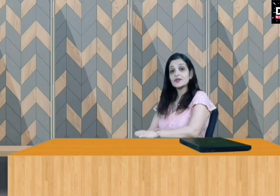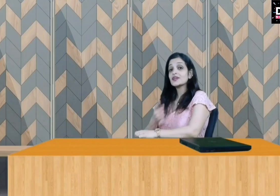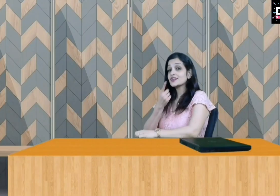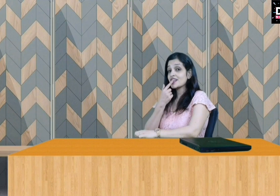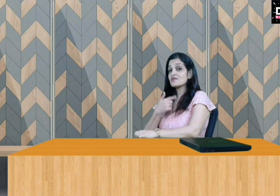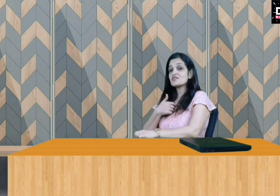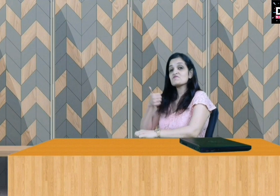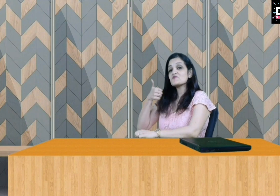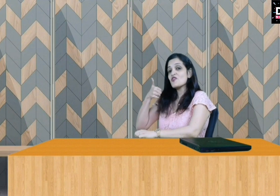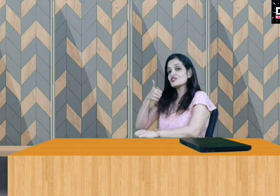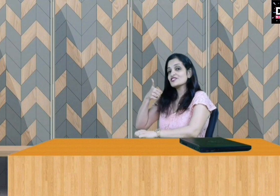Tell me boss!